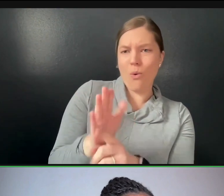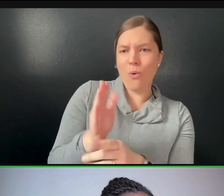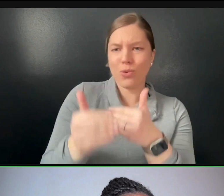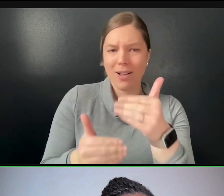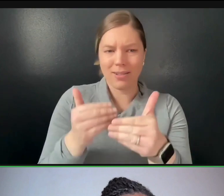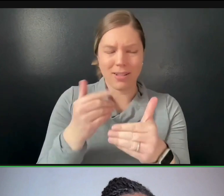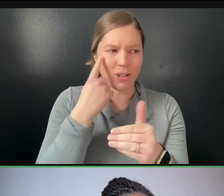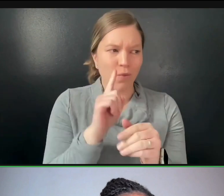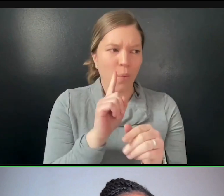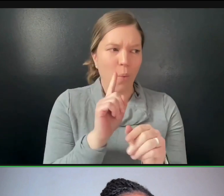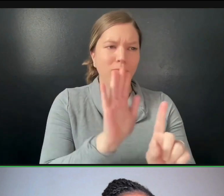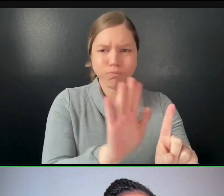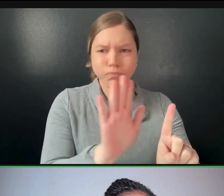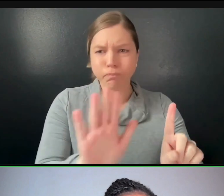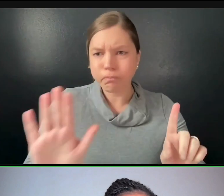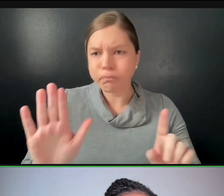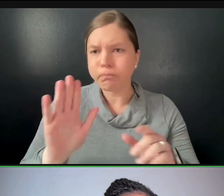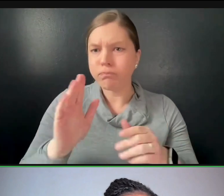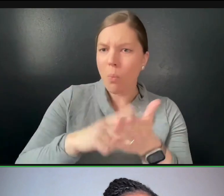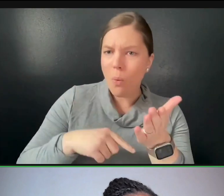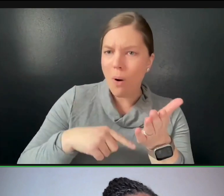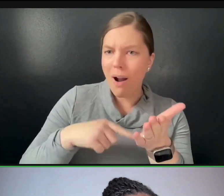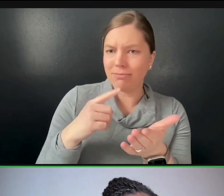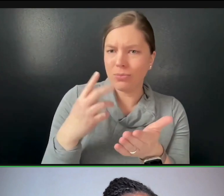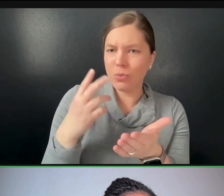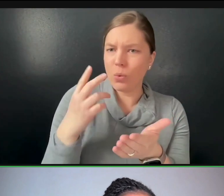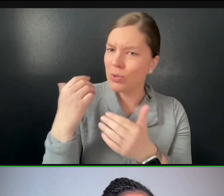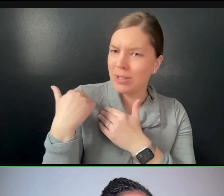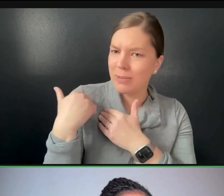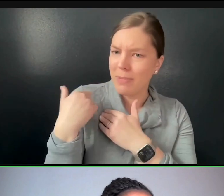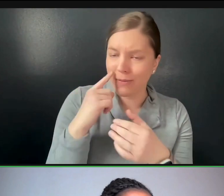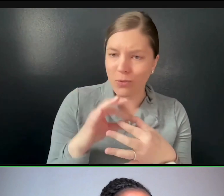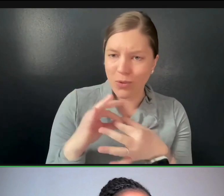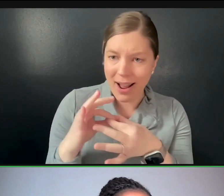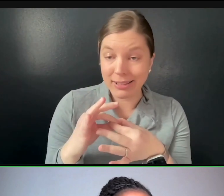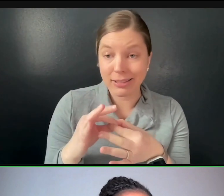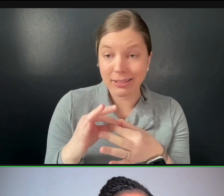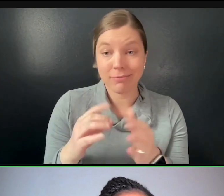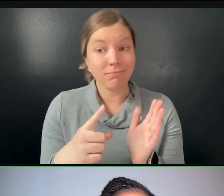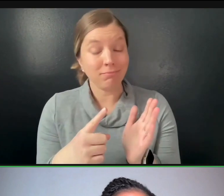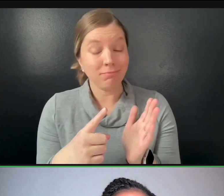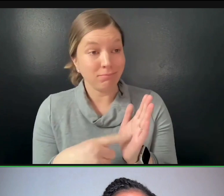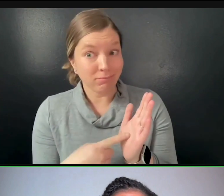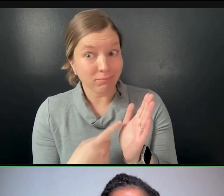Each college or university may have their own internal process. So it does vary as to what that will look like